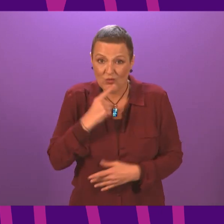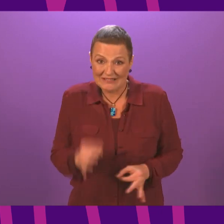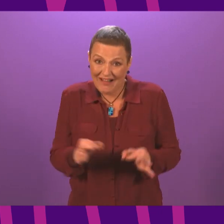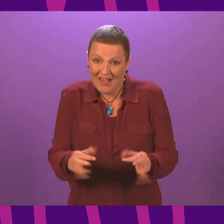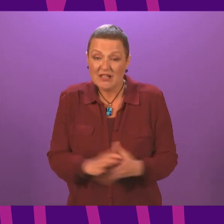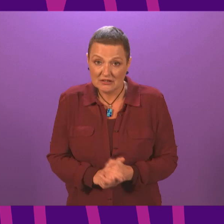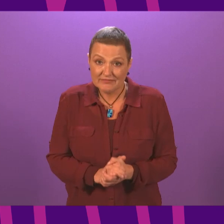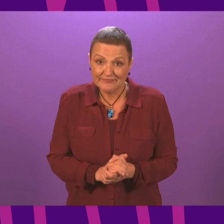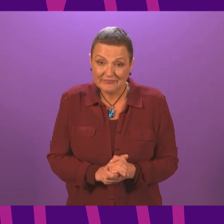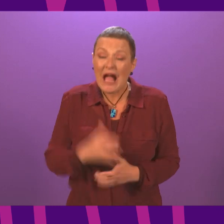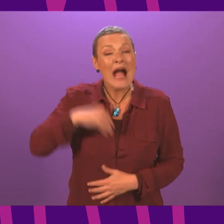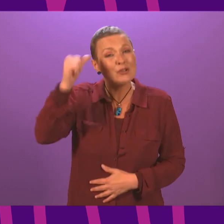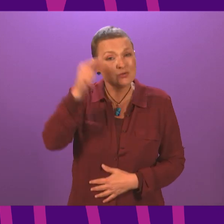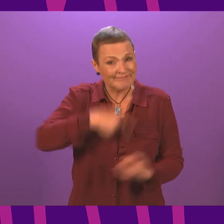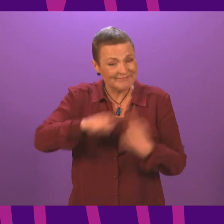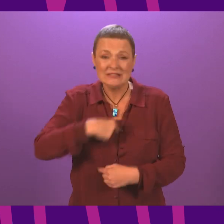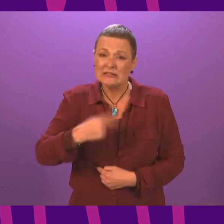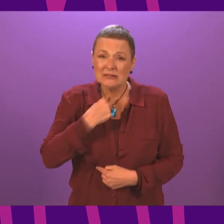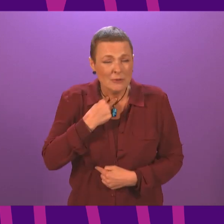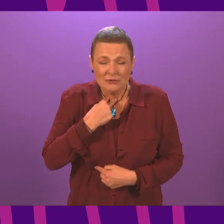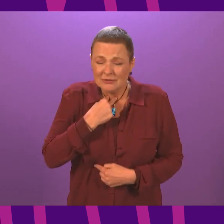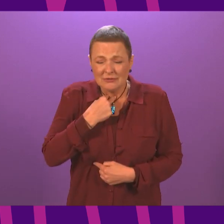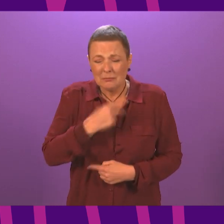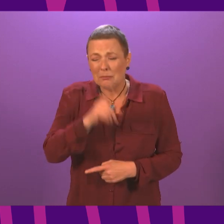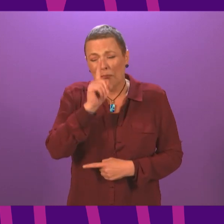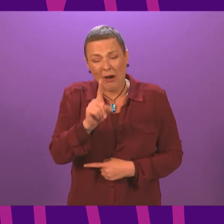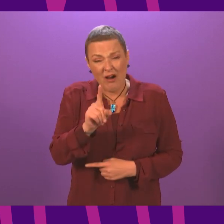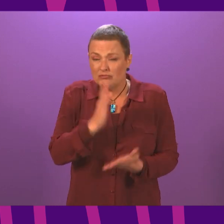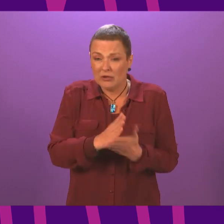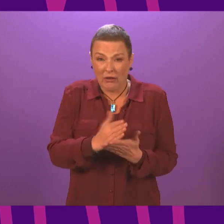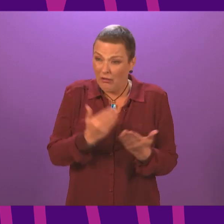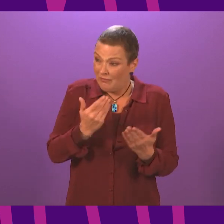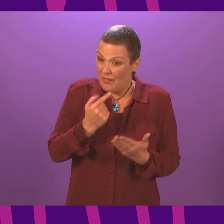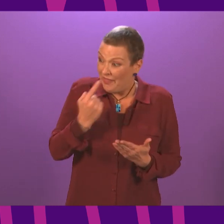I know that that disappointment was as nothing when compared with that felt by disabled people,